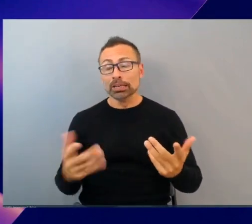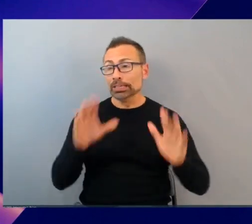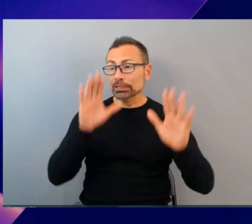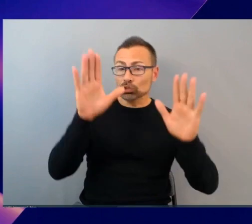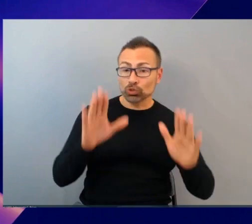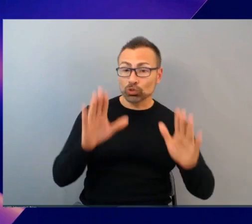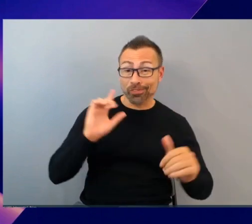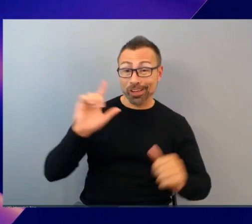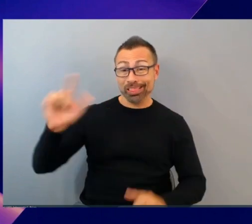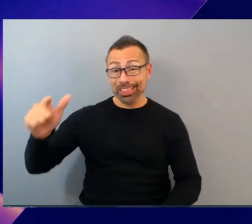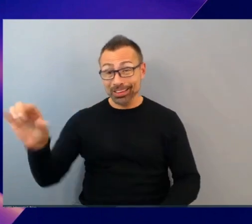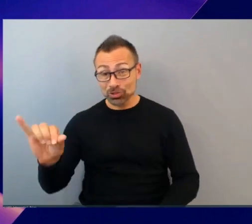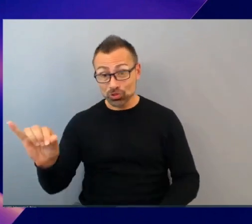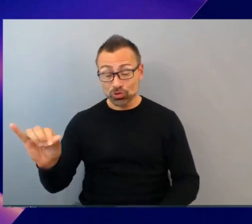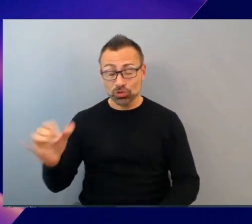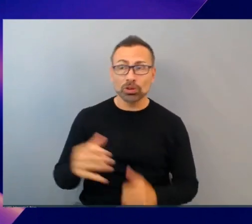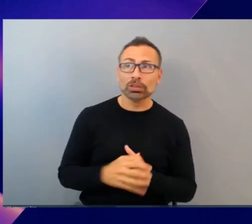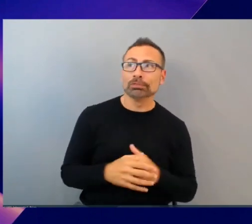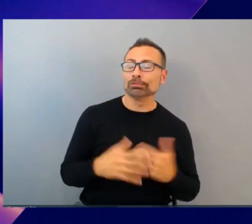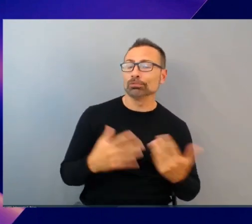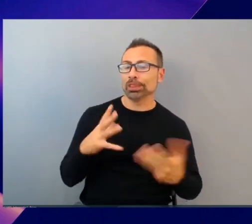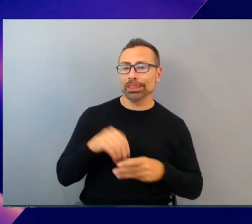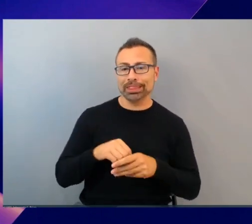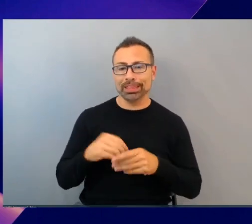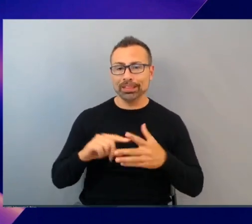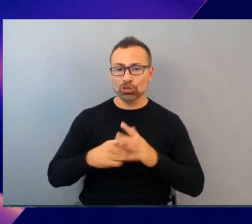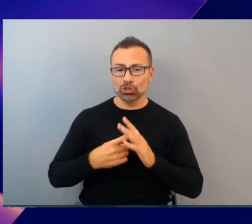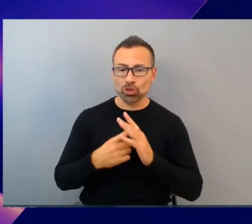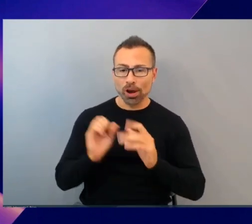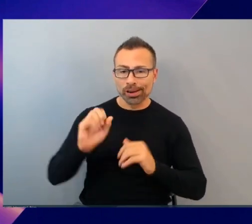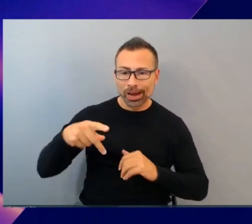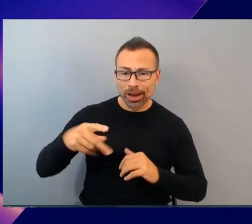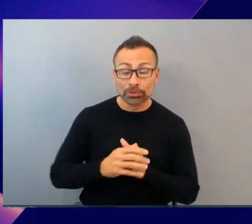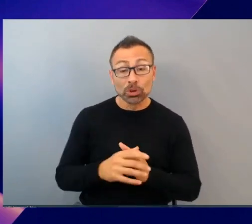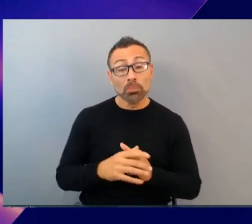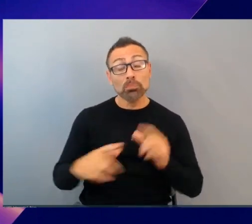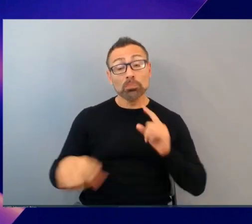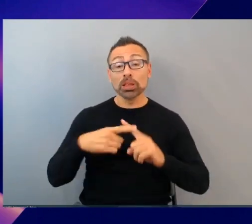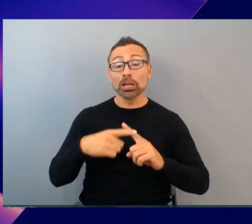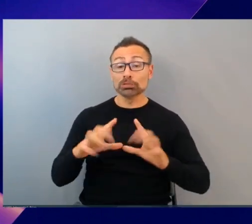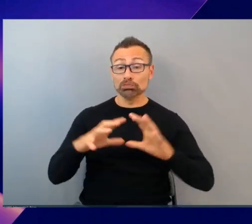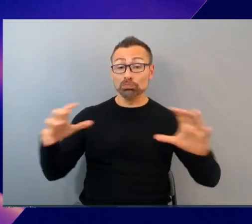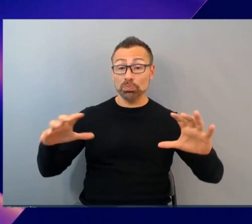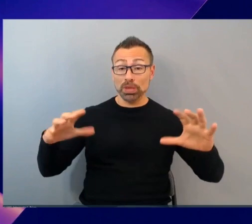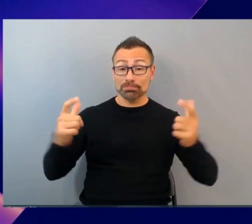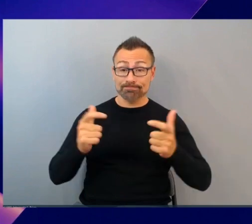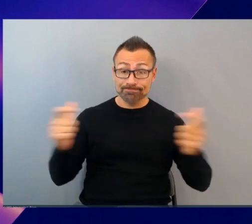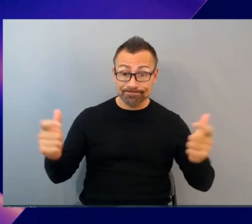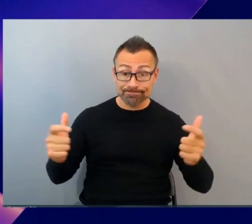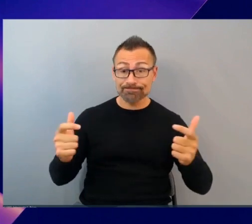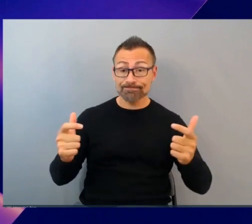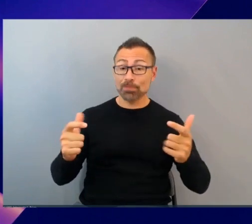but it's also great for large global accounts. Can you talk a little bit about the types of customers that have adopted SageMaker? Exactly.